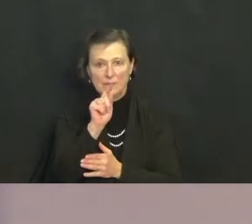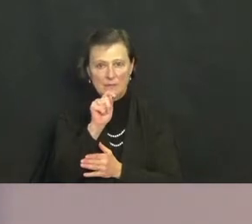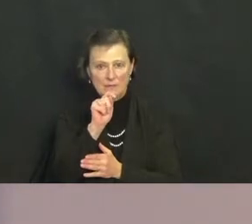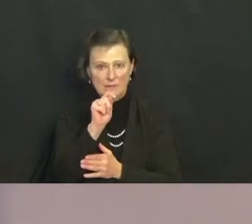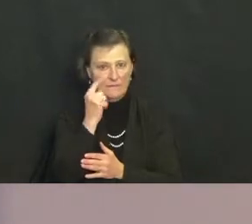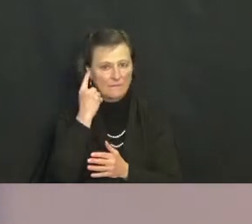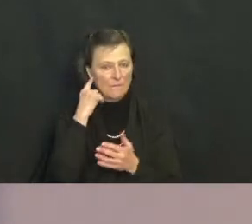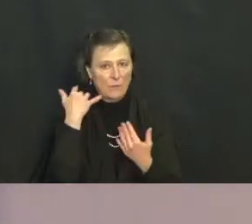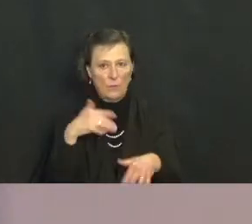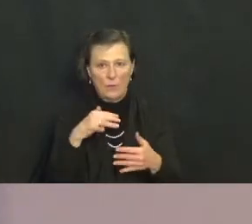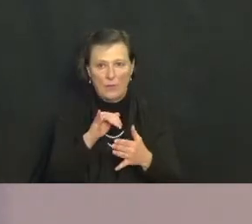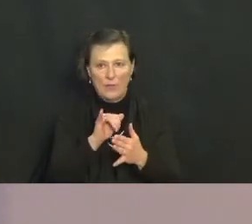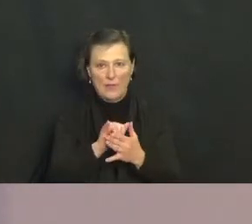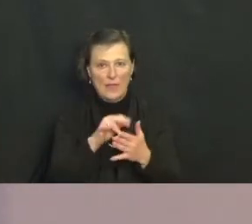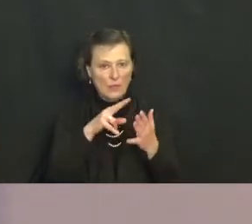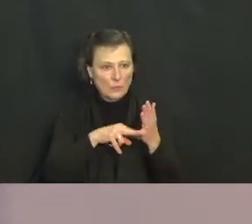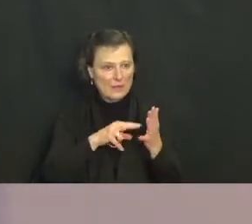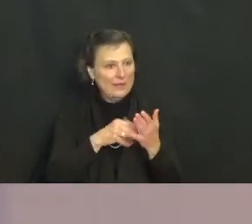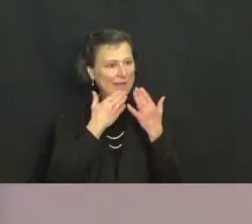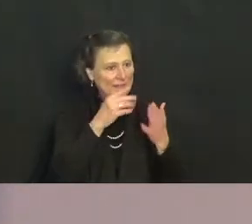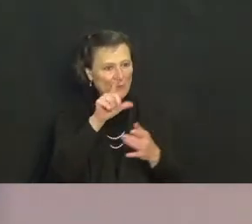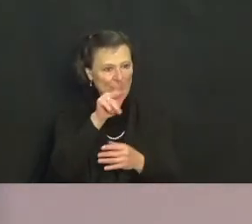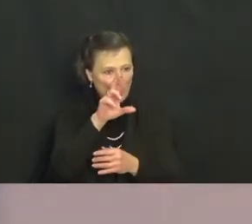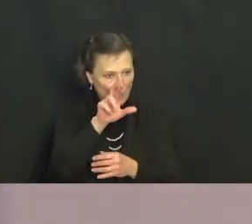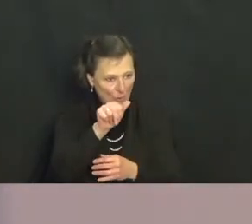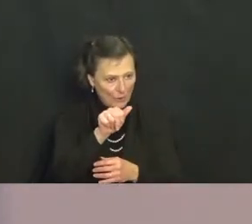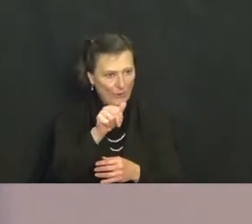Thank you, Laura for the powerful music. And, Kit your music too